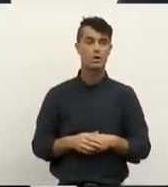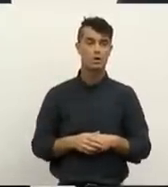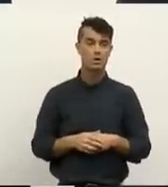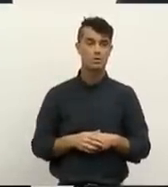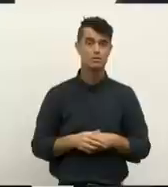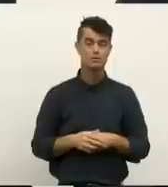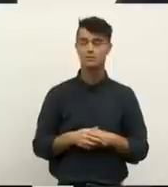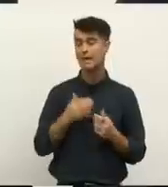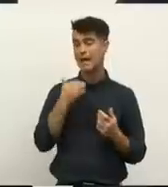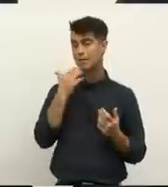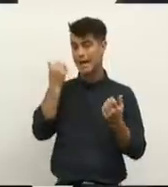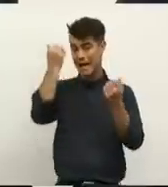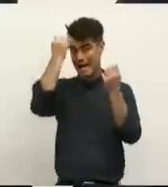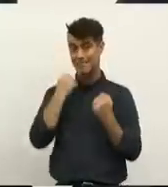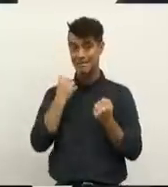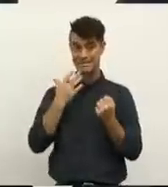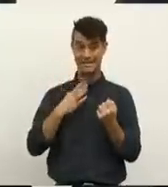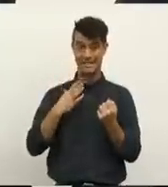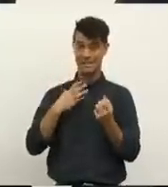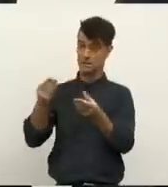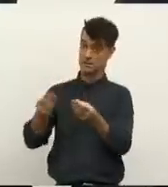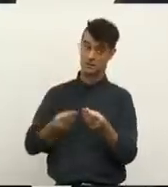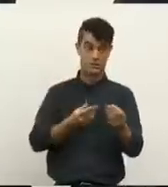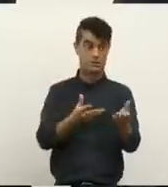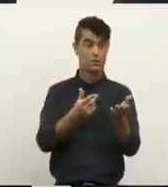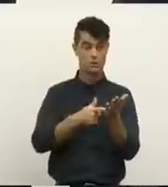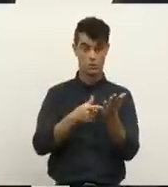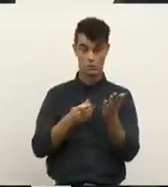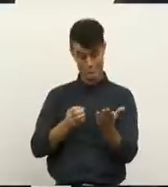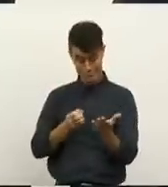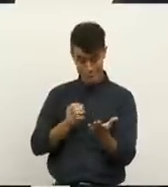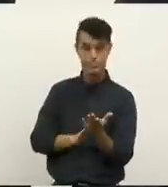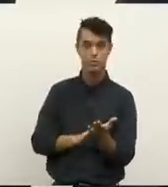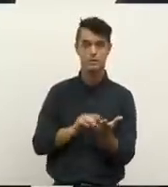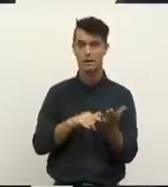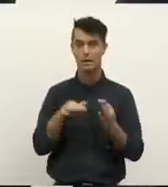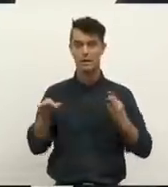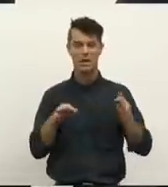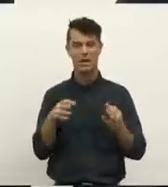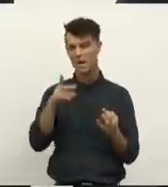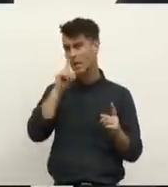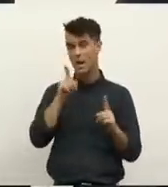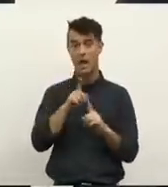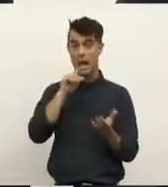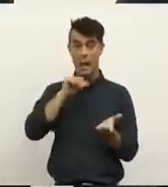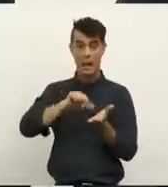So it could be a letter from your doctor or from a worker,